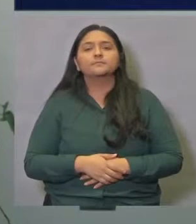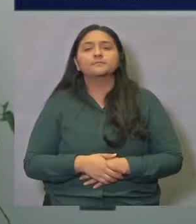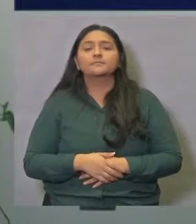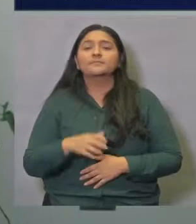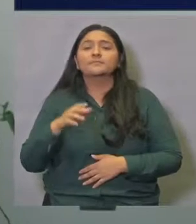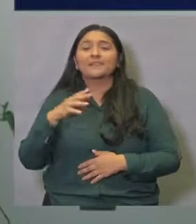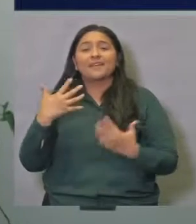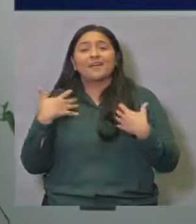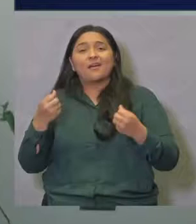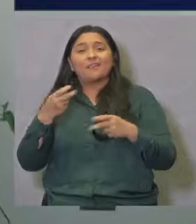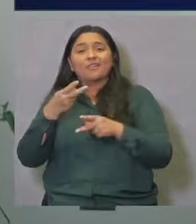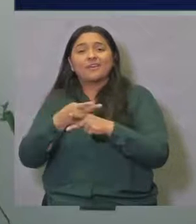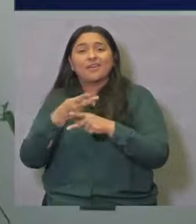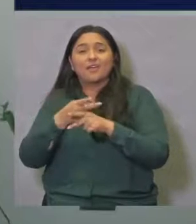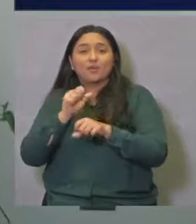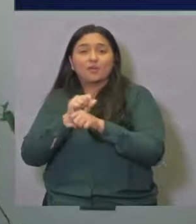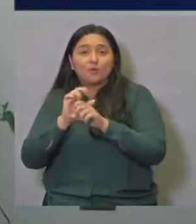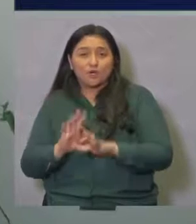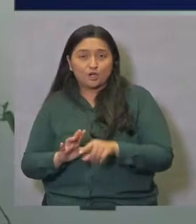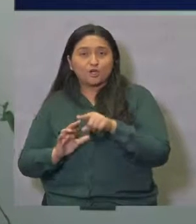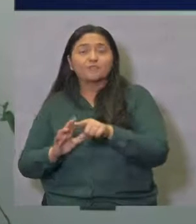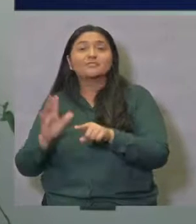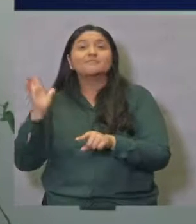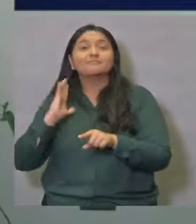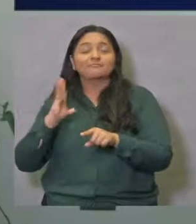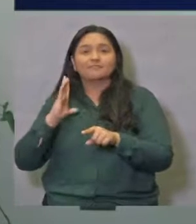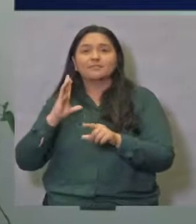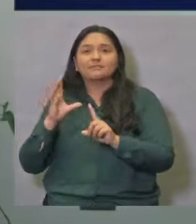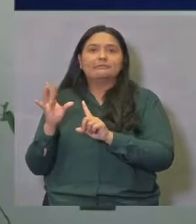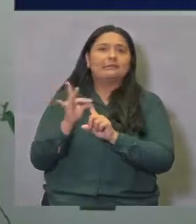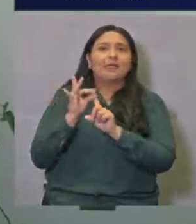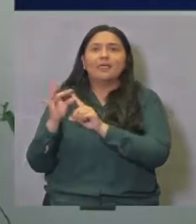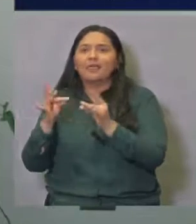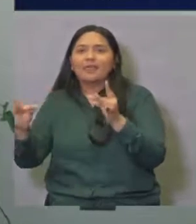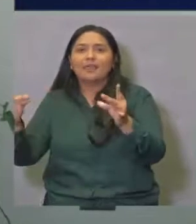I ALSO THINK WE HAVE SEEN HUGE DECREASES IN THE NUMBER OF